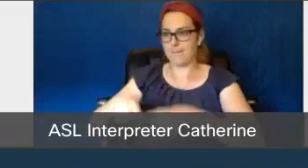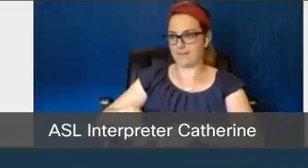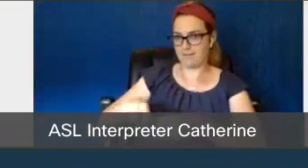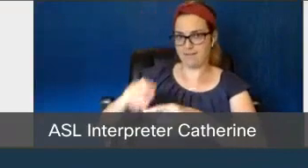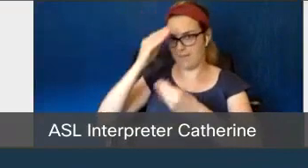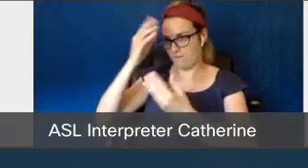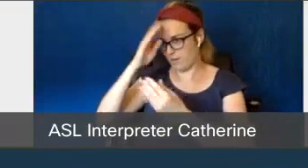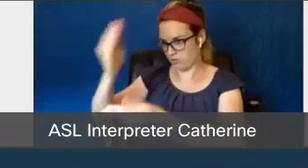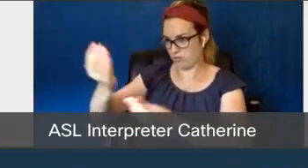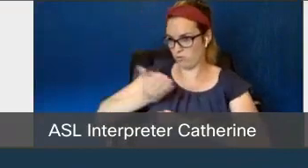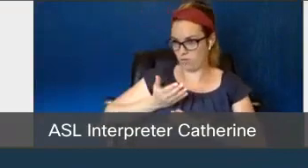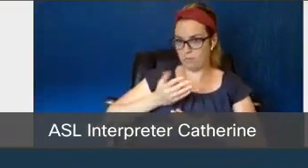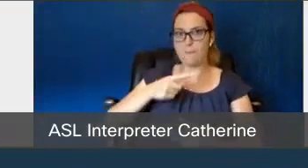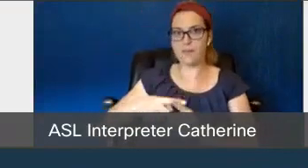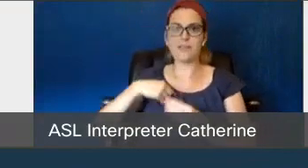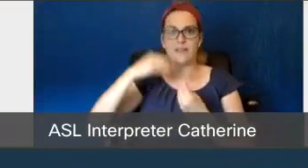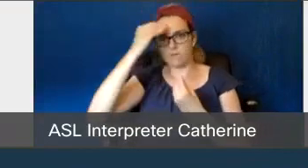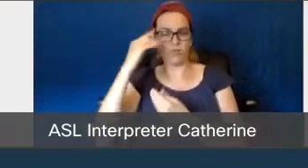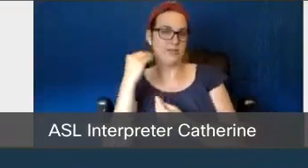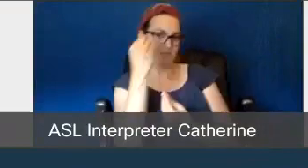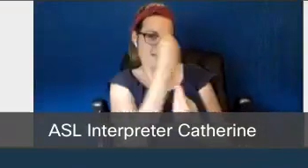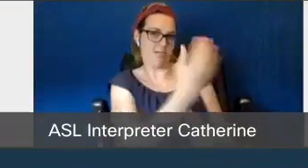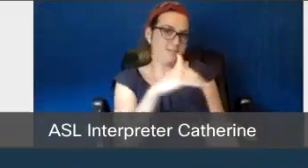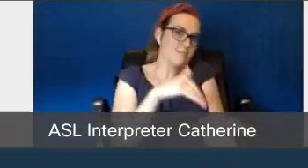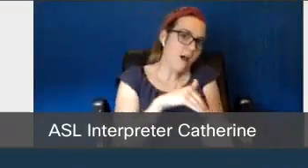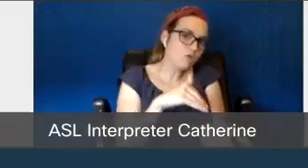and that we provide to the treatment providers and to the clinical and medical staff.